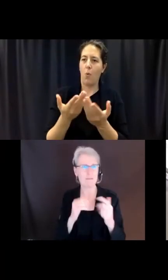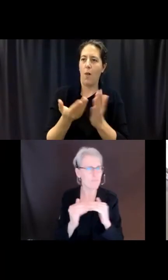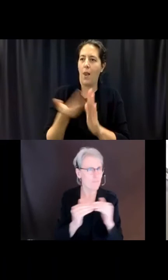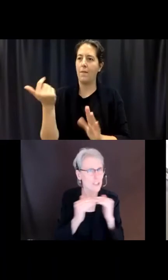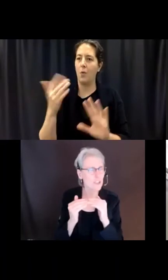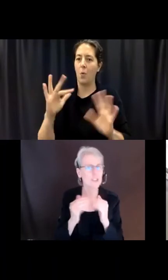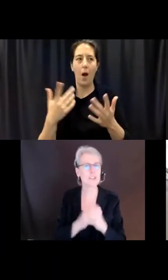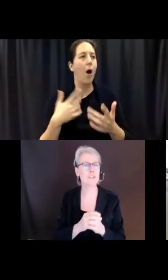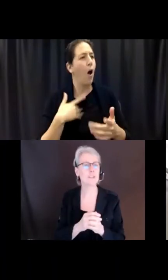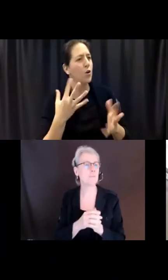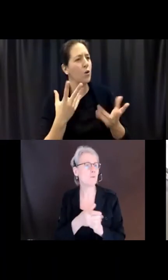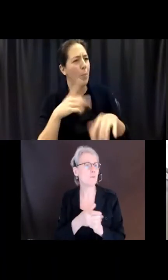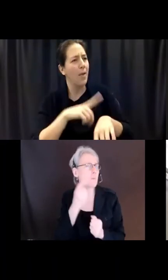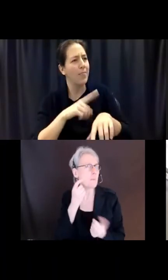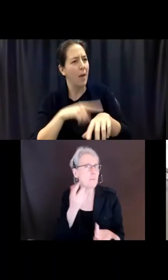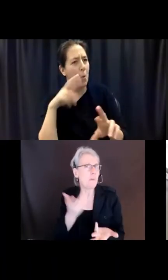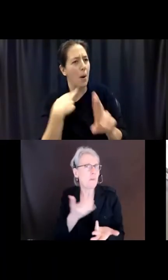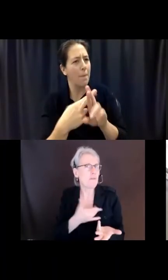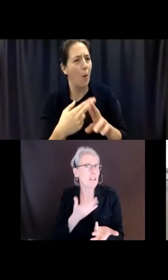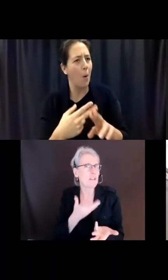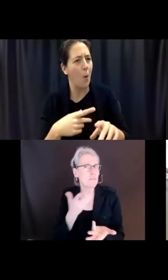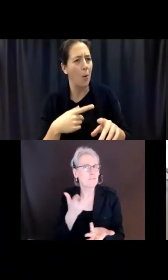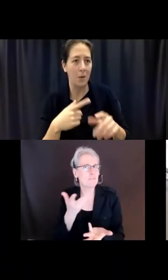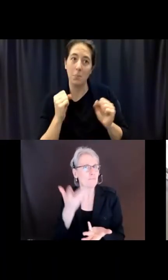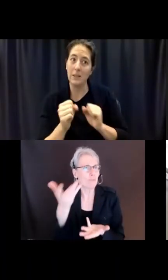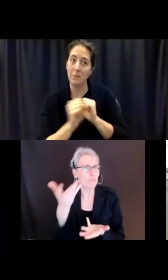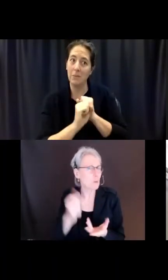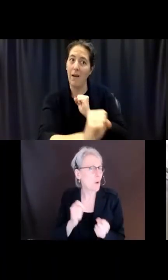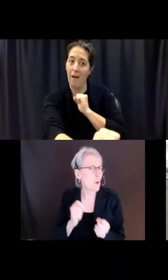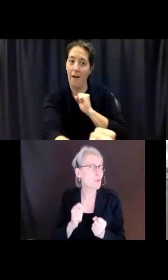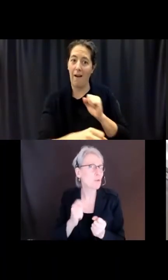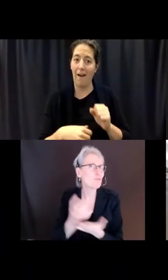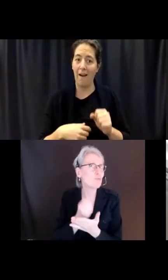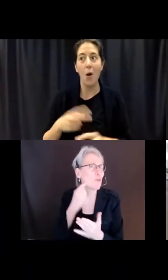Maxime: THIS IS A BIG QUESTION. HOW MUCH TIME DO WE HAVE TO ANSWER THE QUESTION? >> Luca: